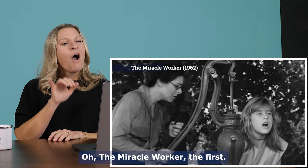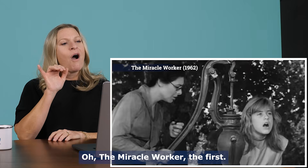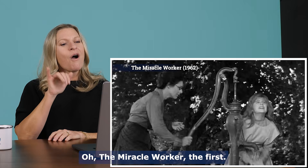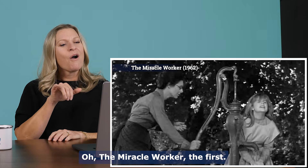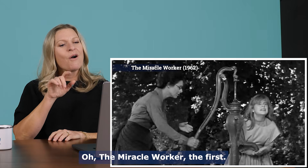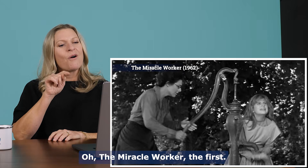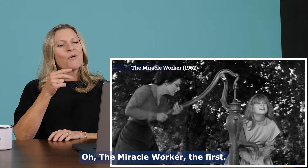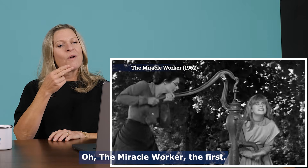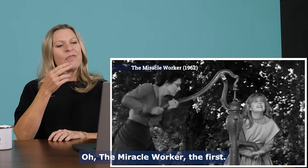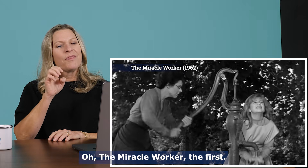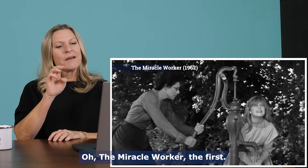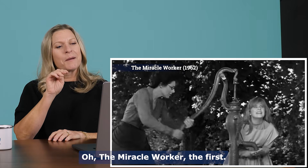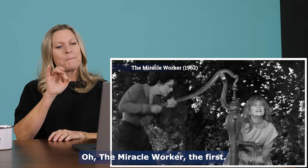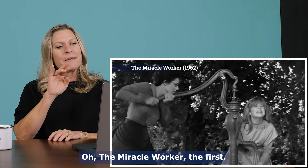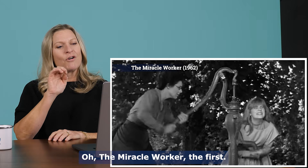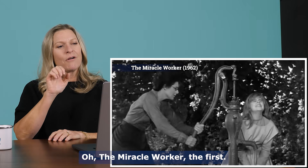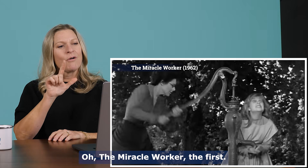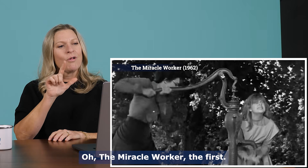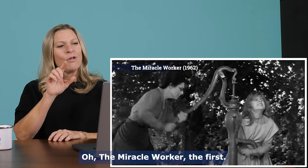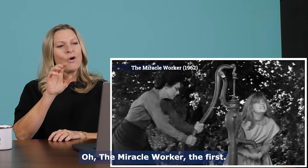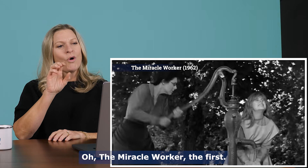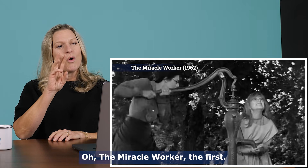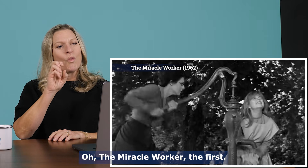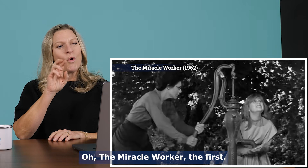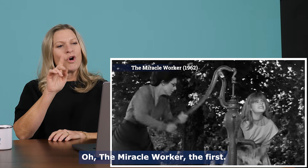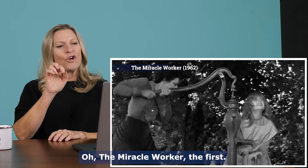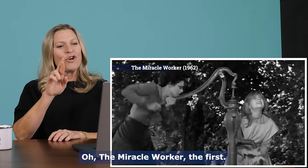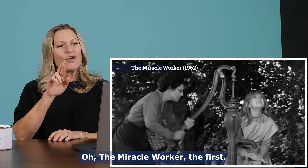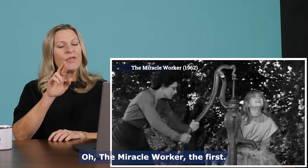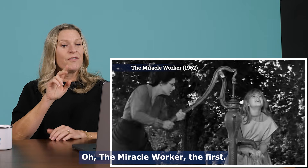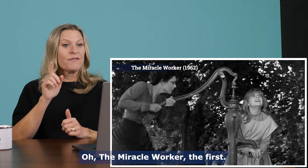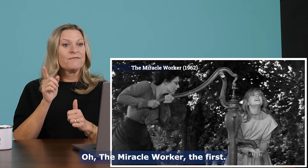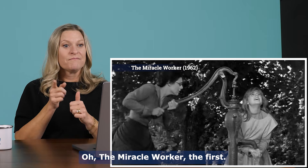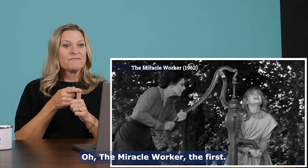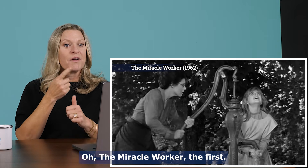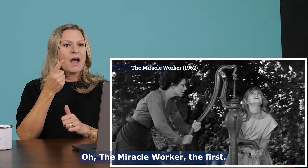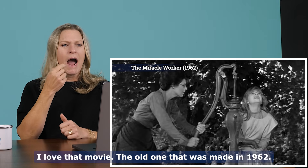Oh, The Miracle Worker, the first.